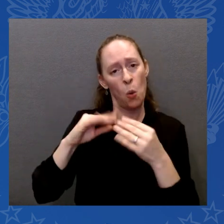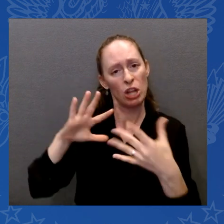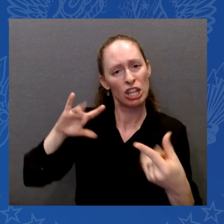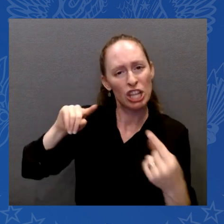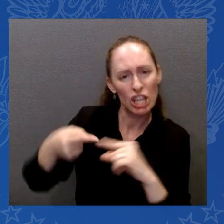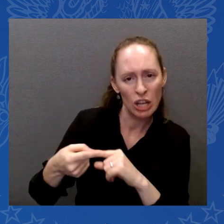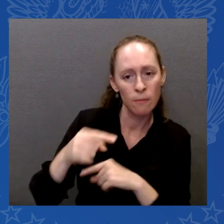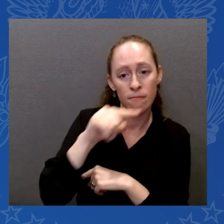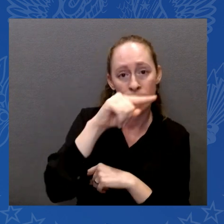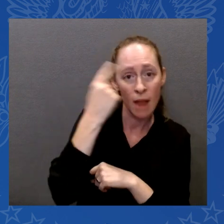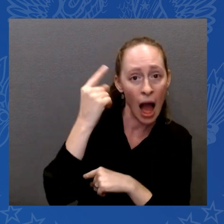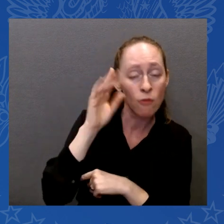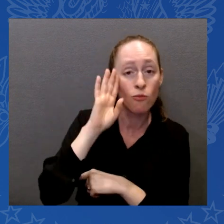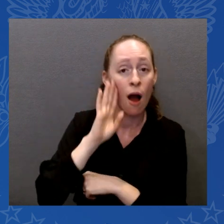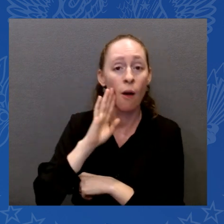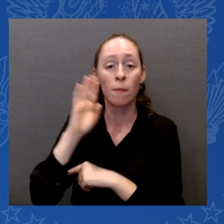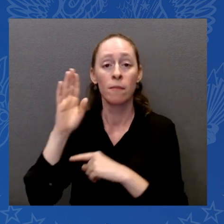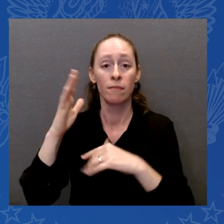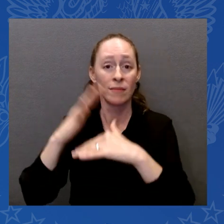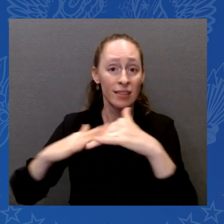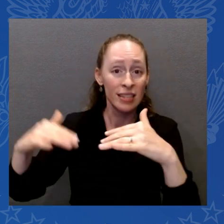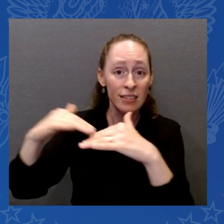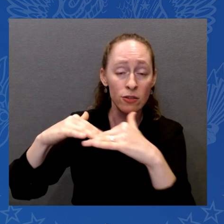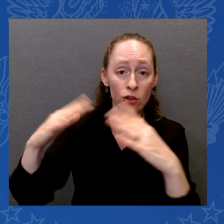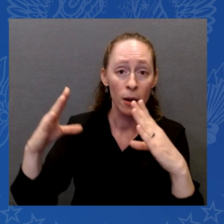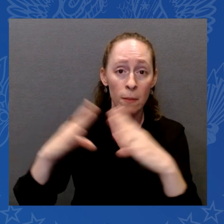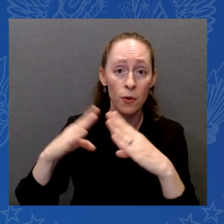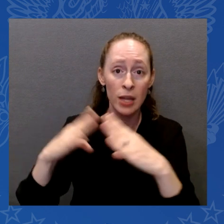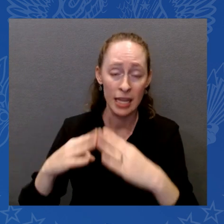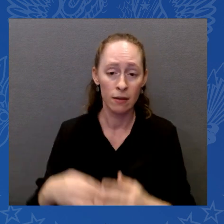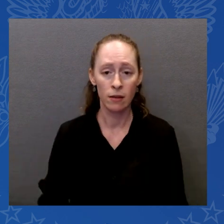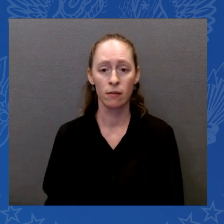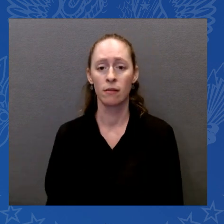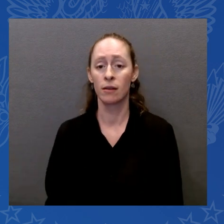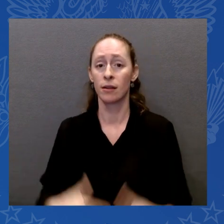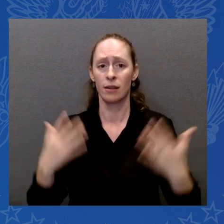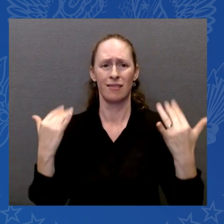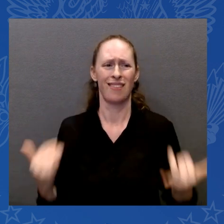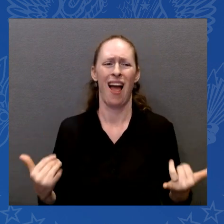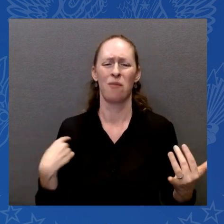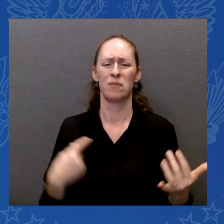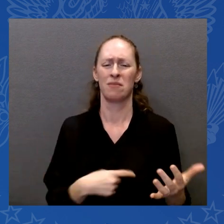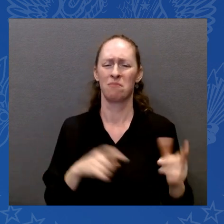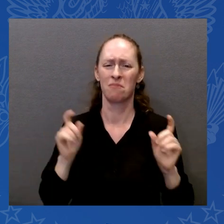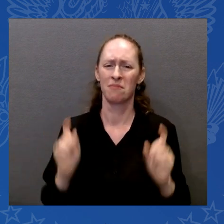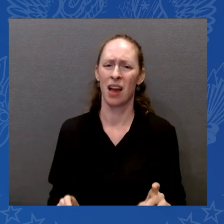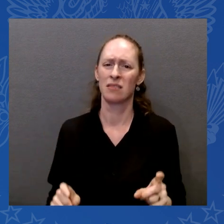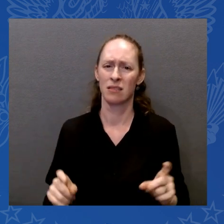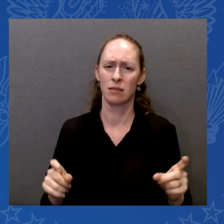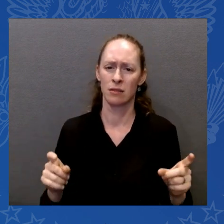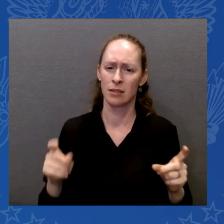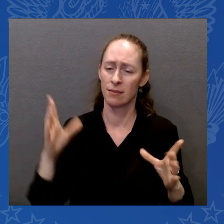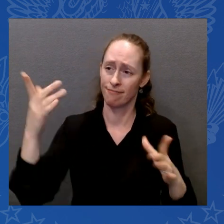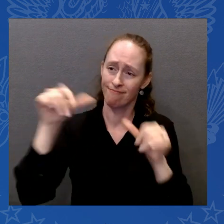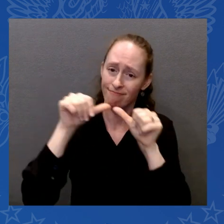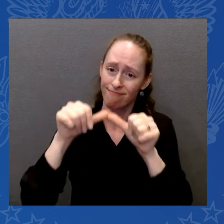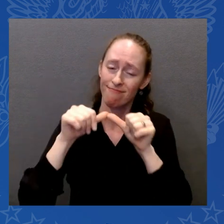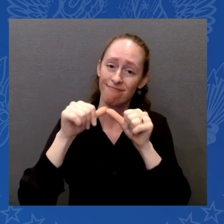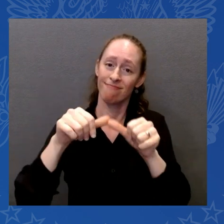I urge us to remember that these attacks are not new. They did not begin, and they will not end with the Dobbs ruling.